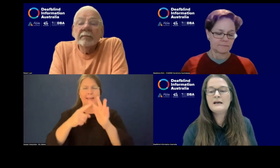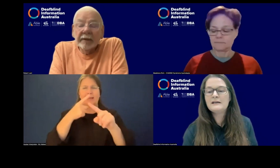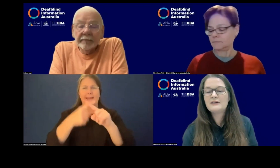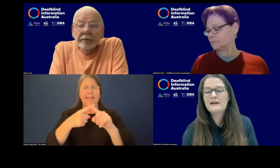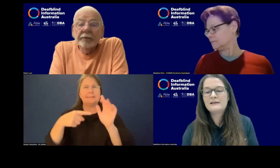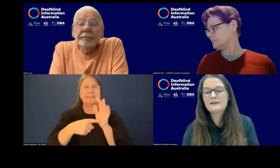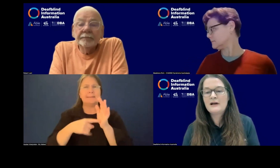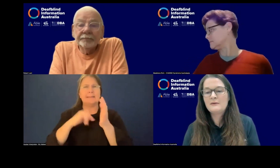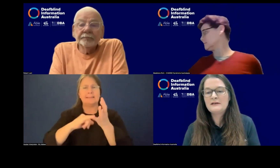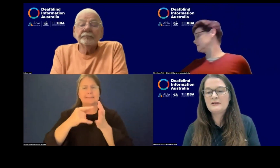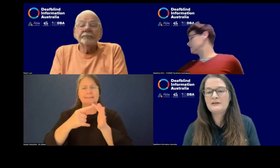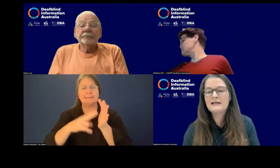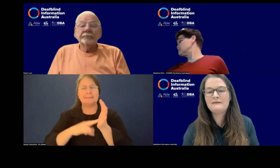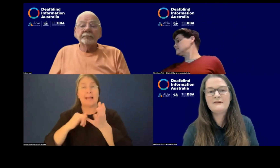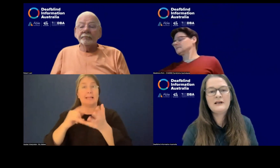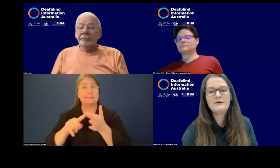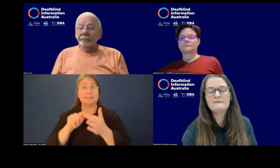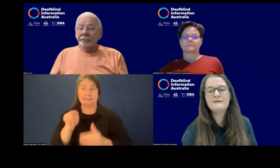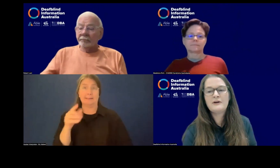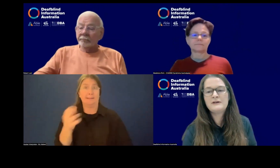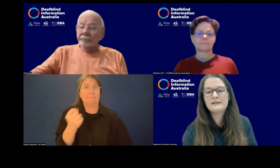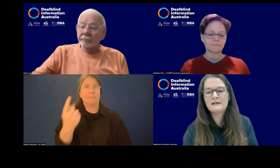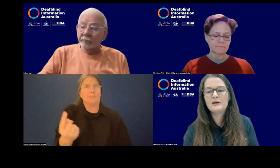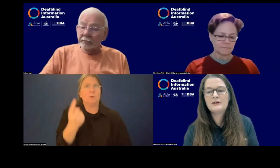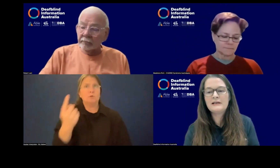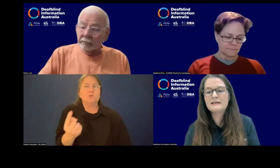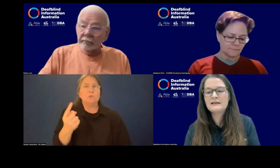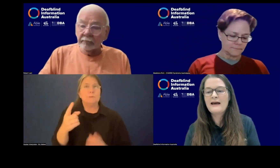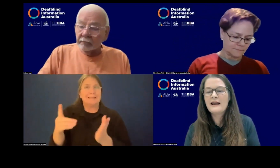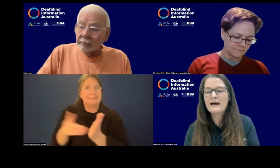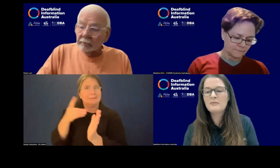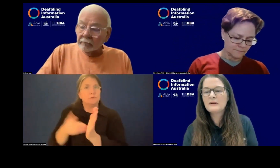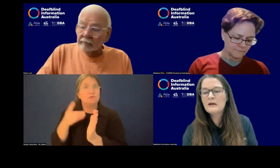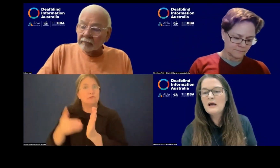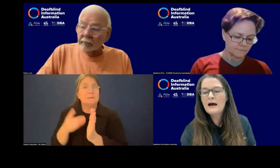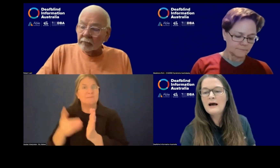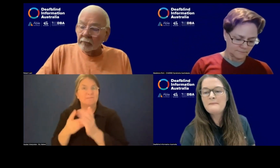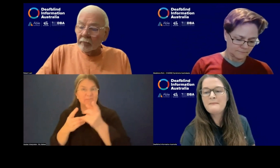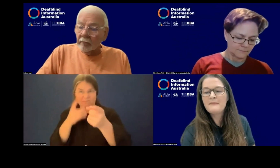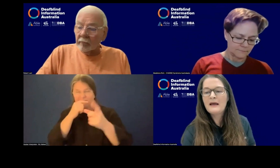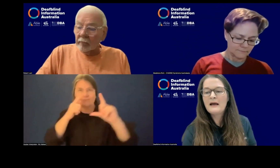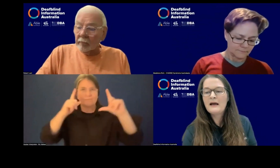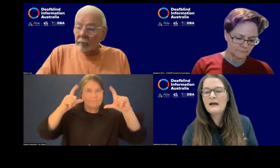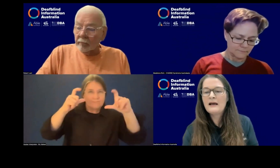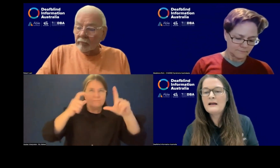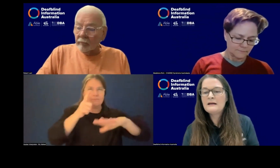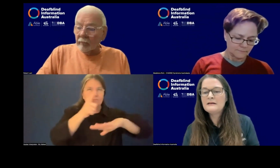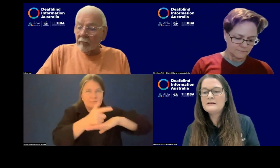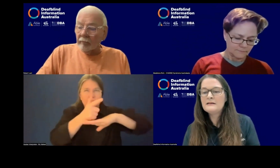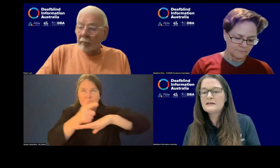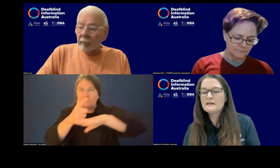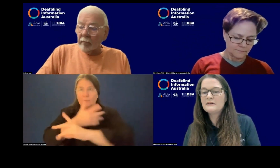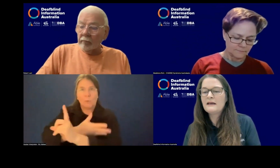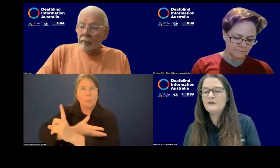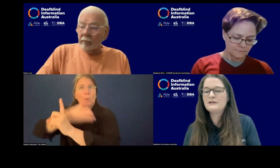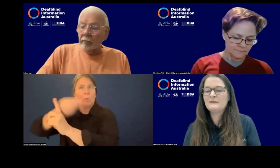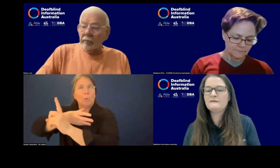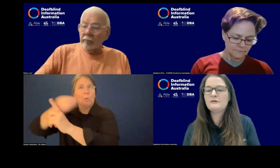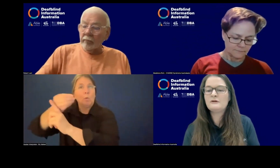That's a great one to take videos and photos and load into that the app and they have used it before